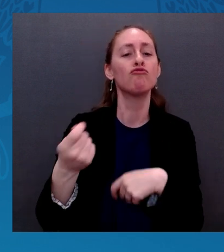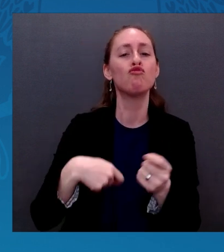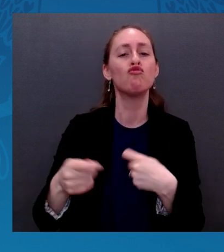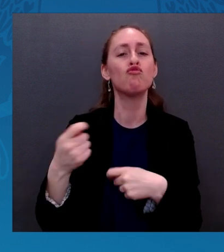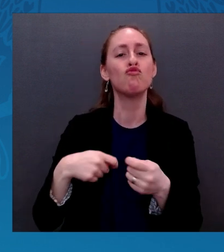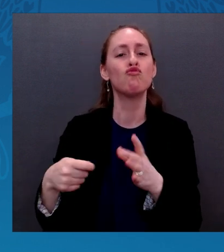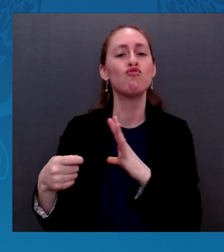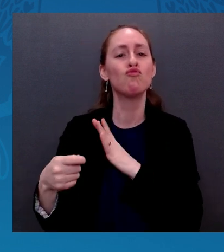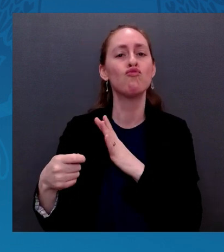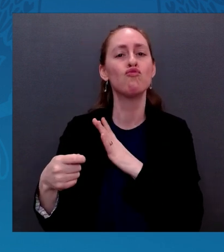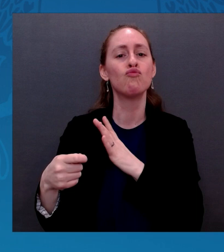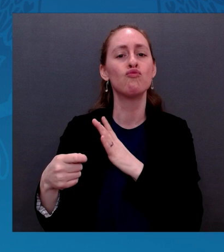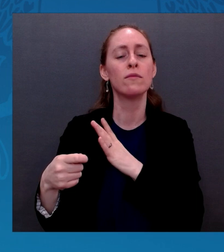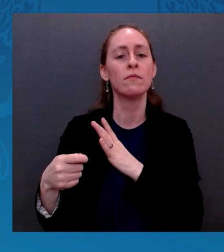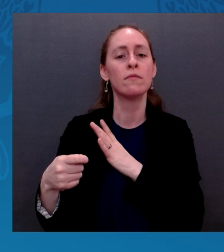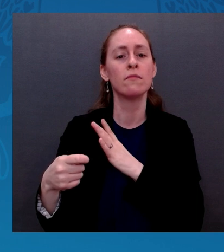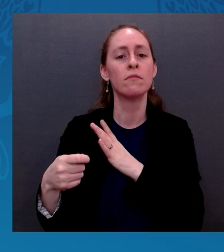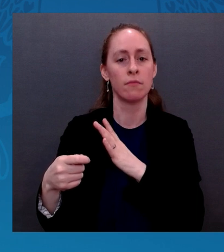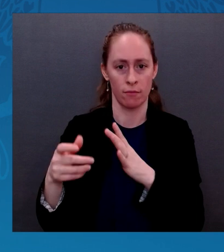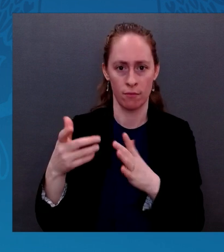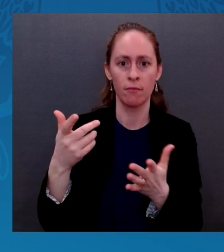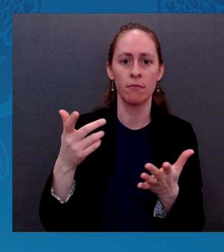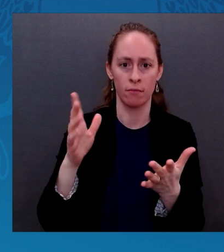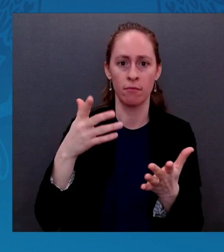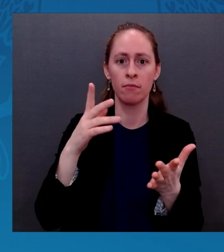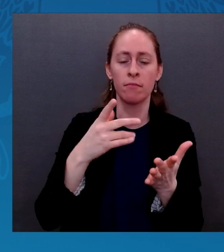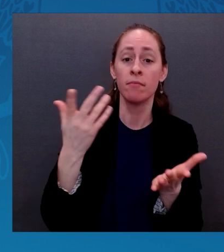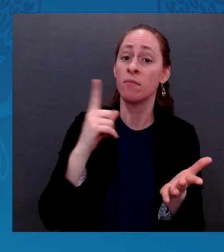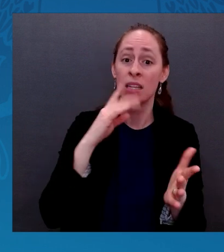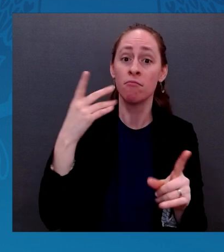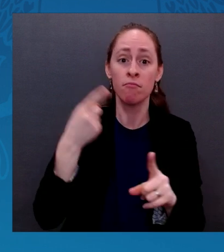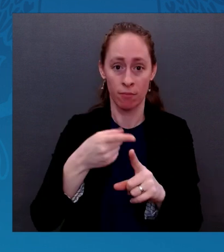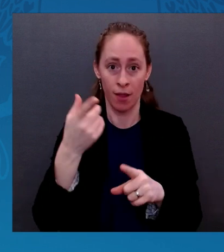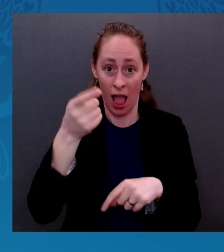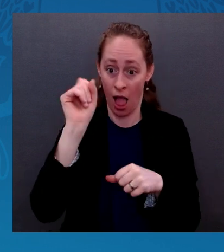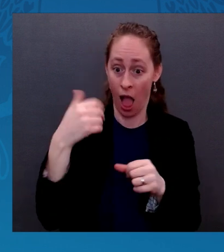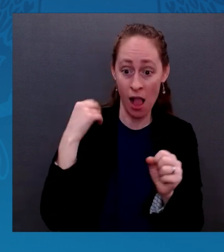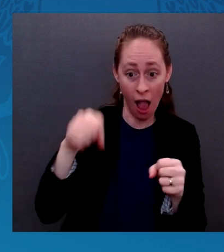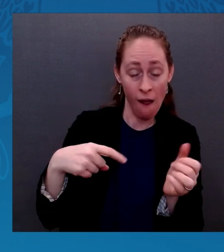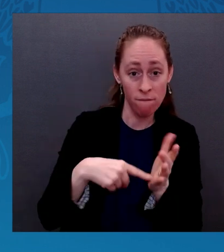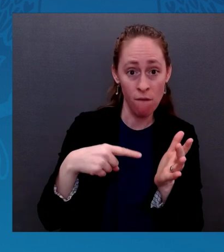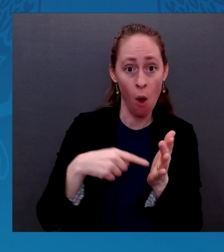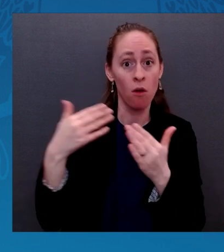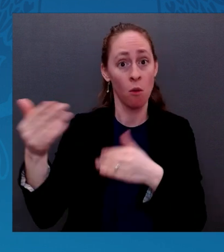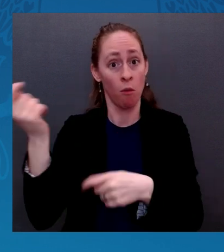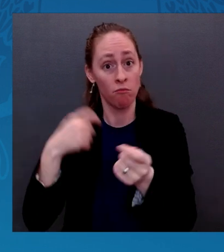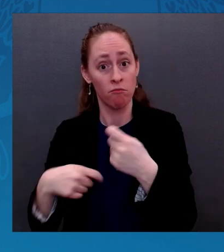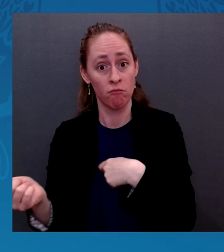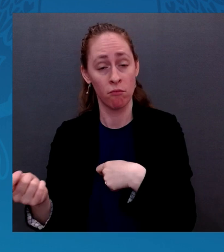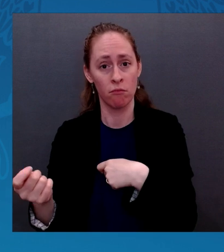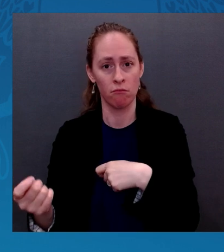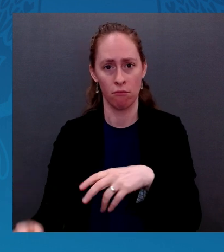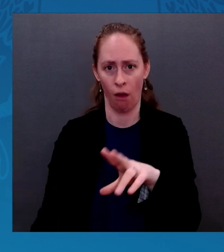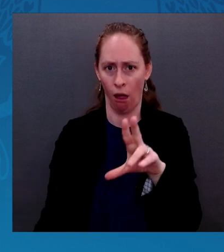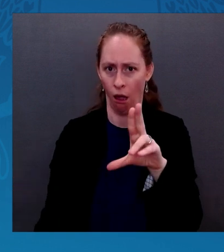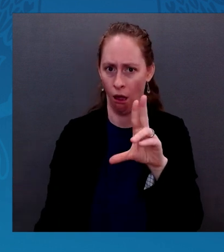And that, of course, is not right. So that's why this issue also has to be addressed in the way that you've done so well here. And thank you for that.